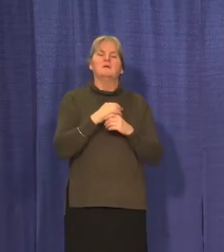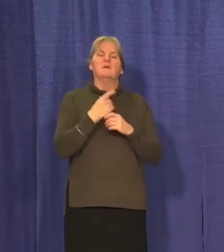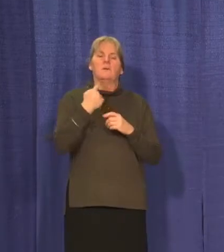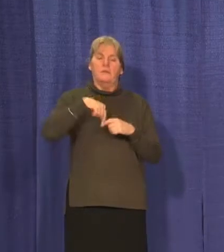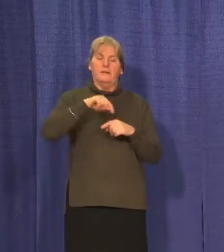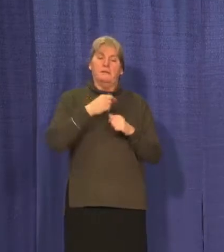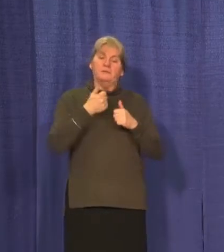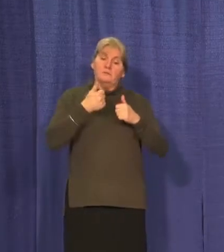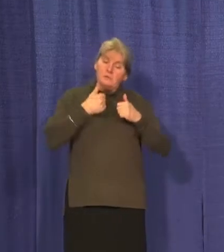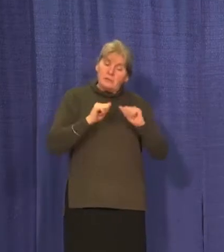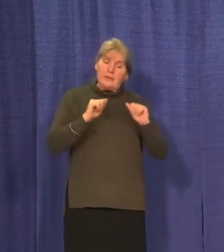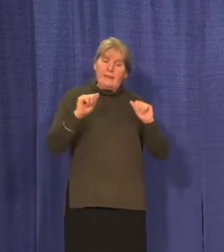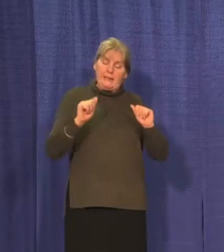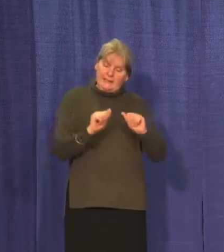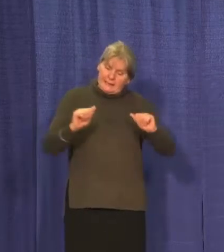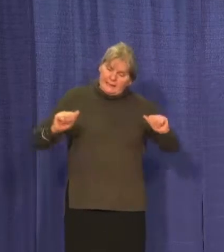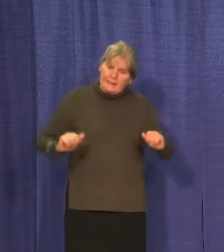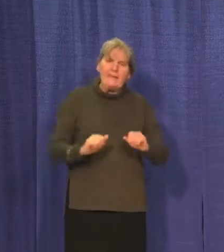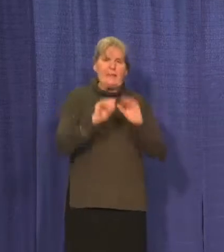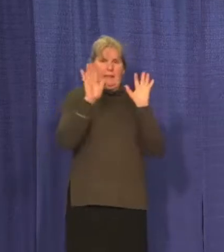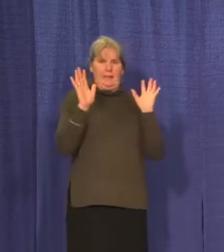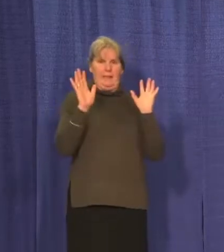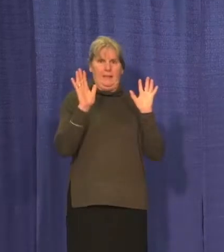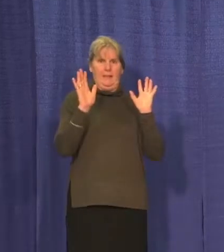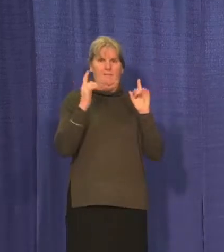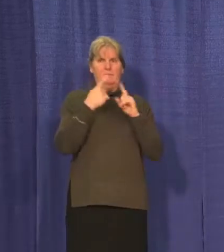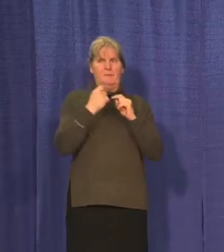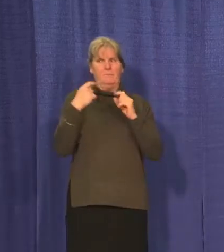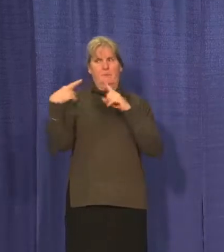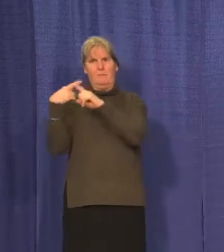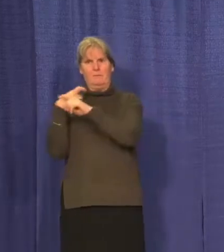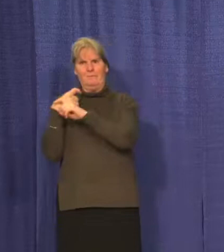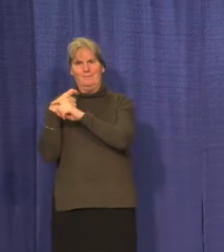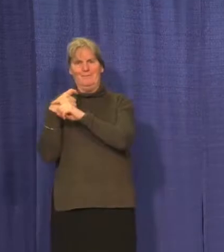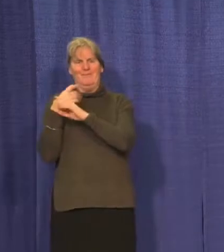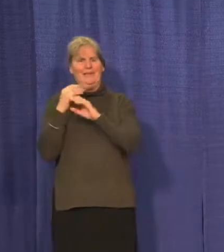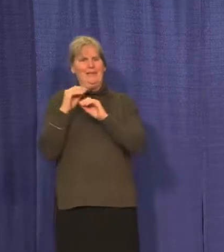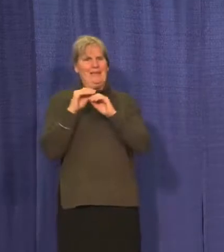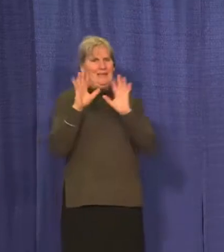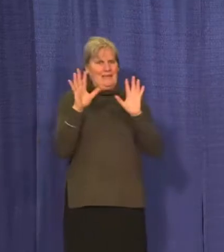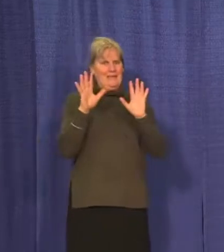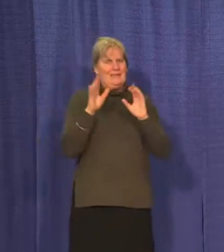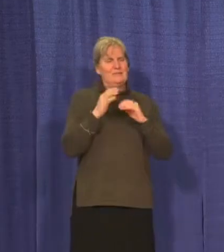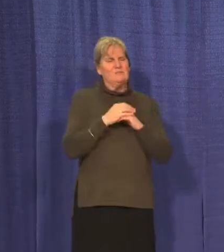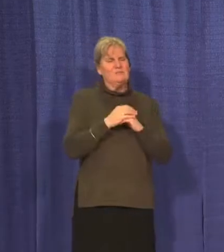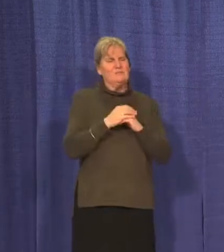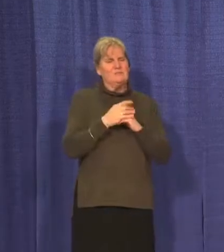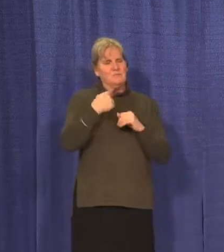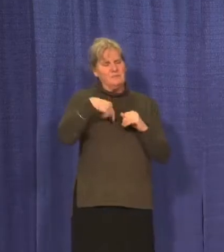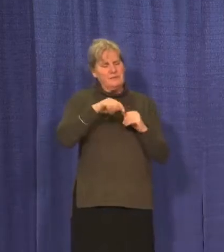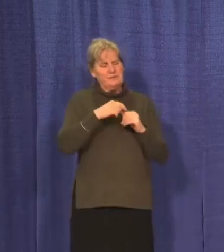achieve clarity within that complex information. But we have spent a lot of time